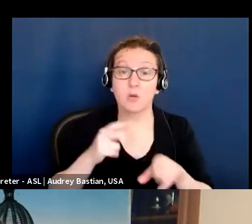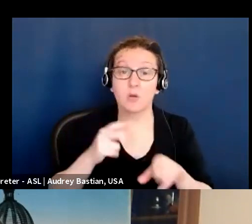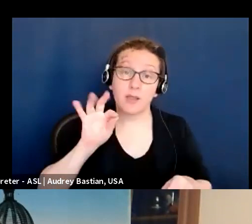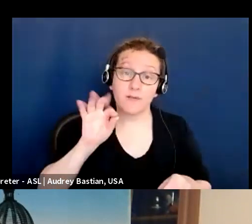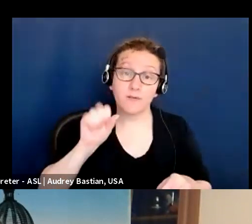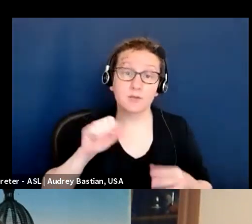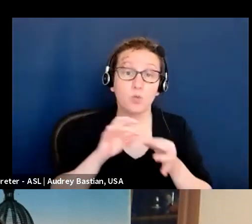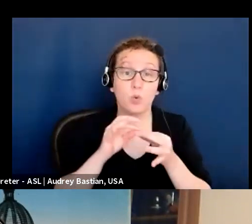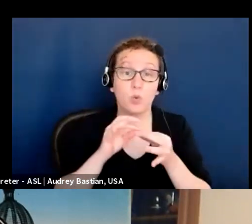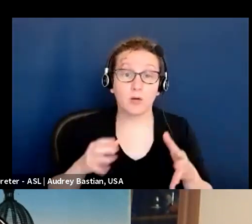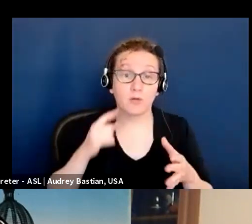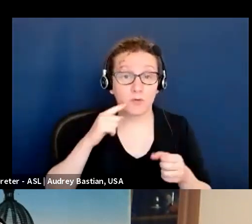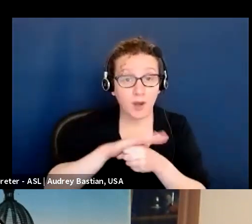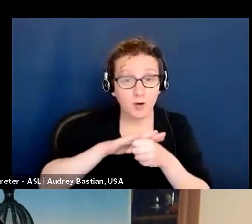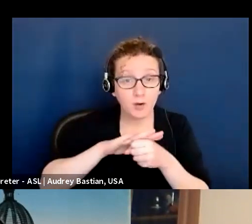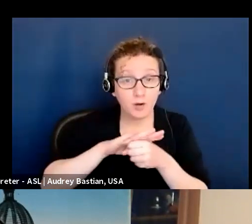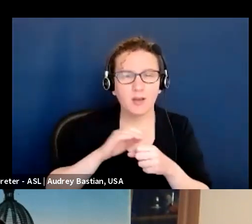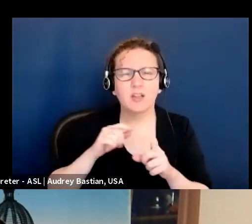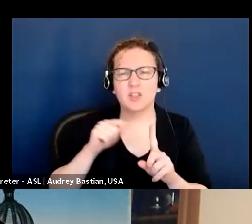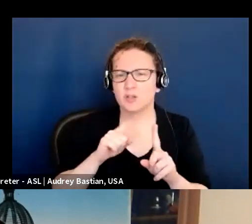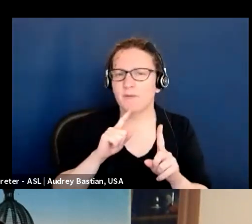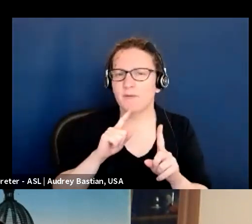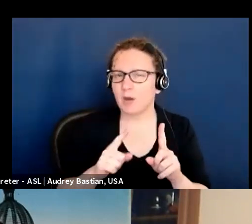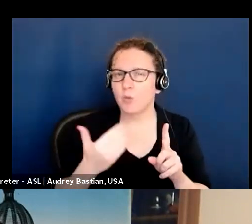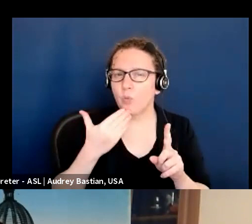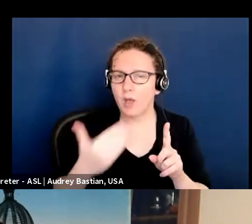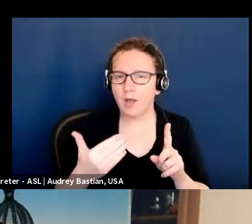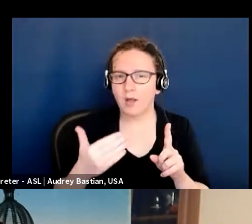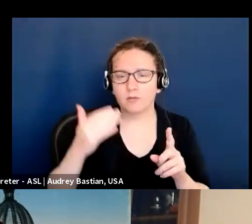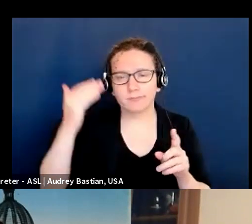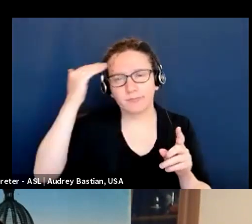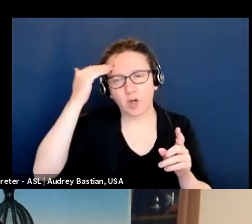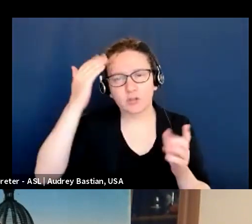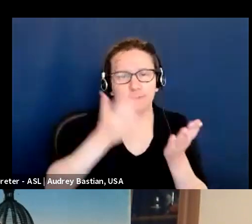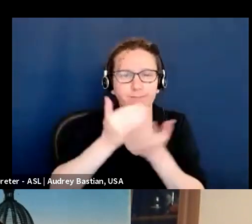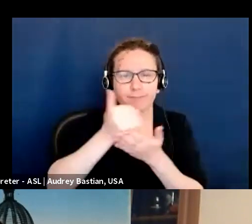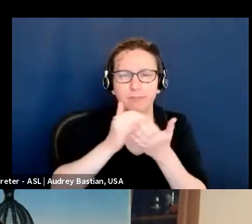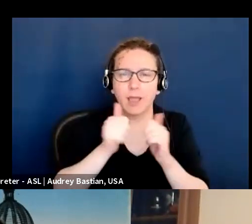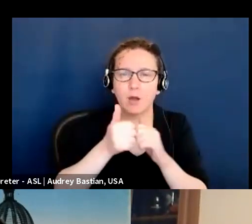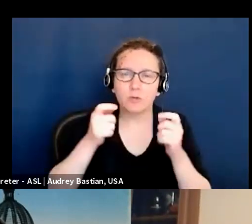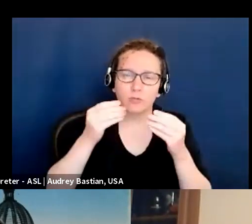So she was very well versed in like how to deal with conflict management or she knew